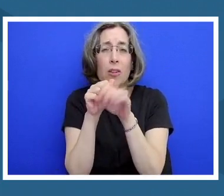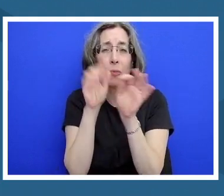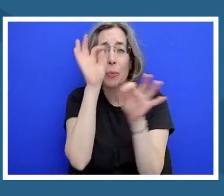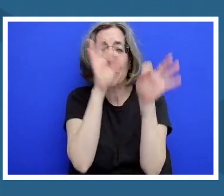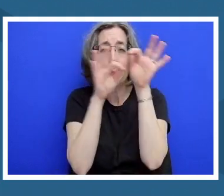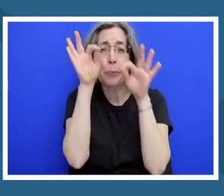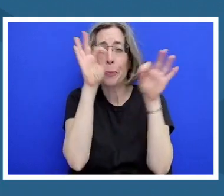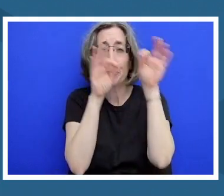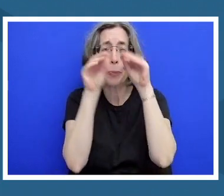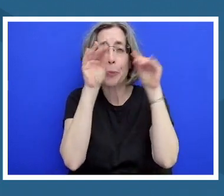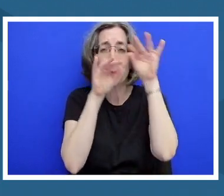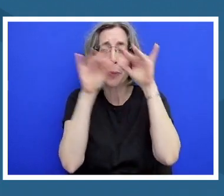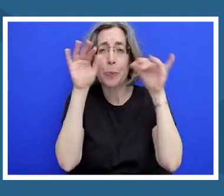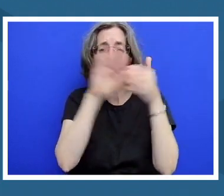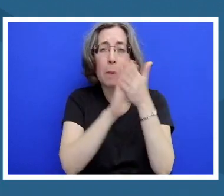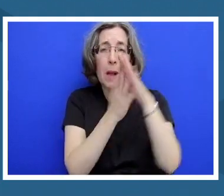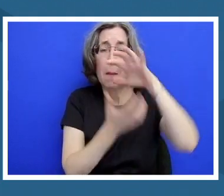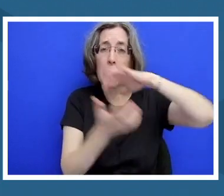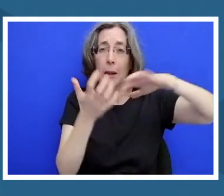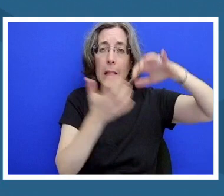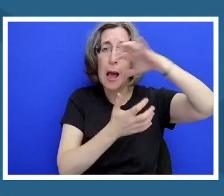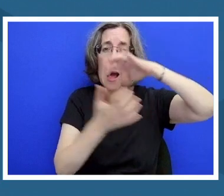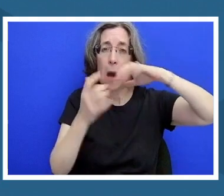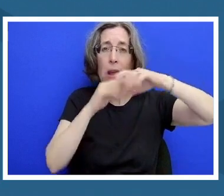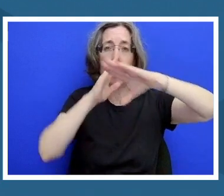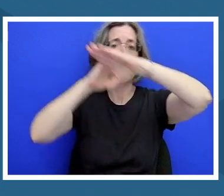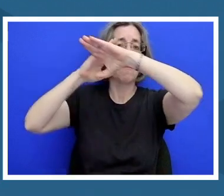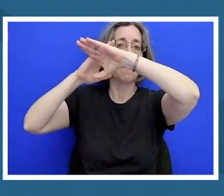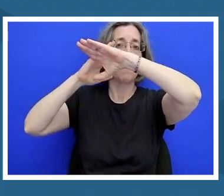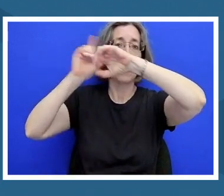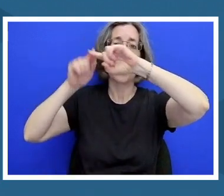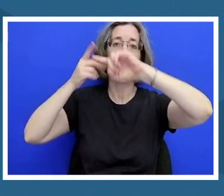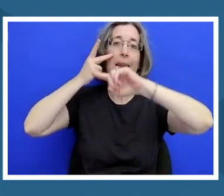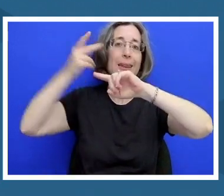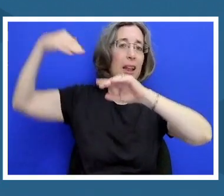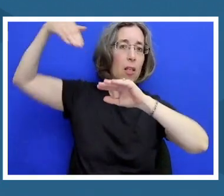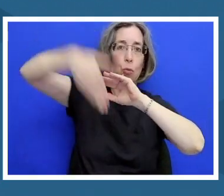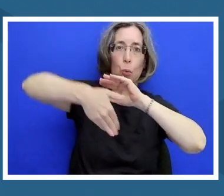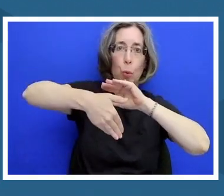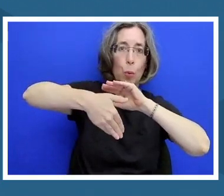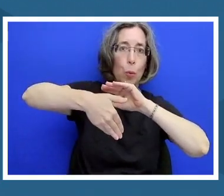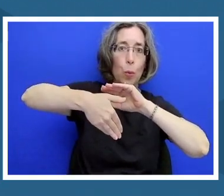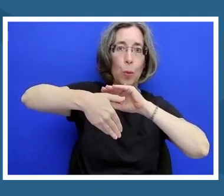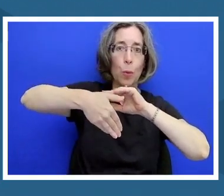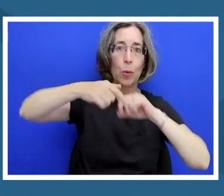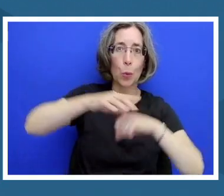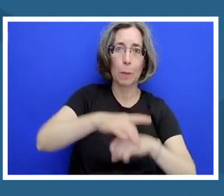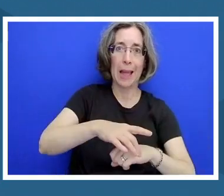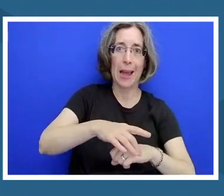can't see anything through the atmosphere and